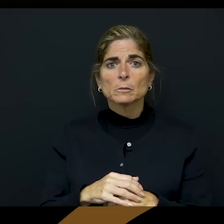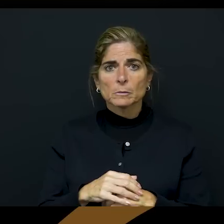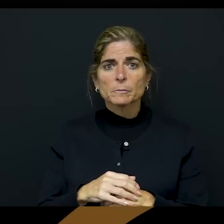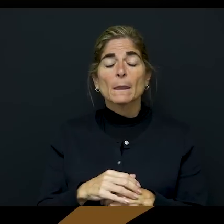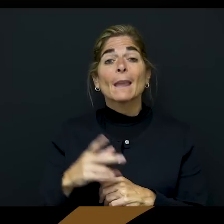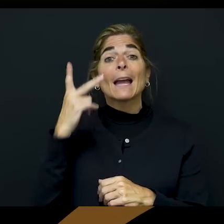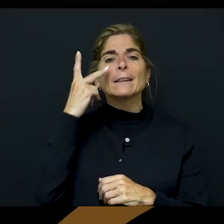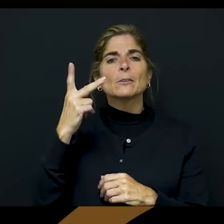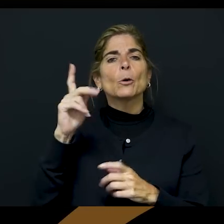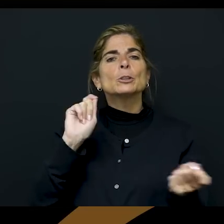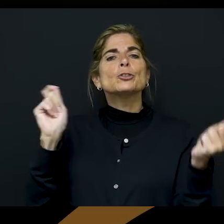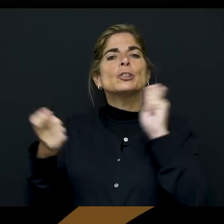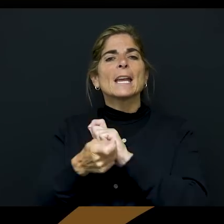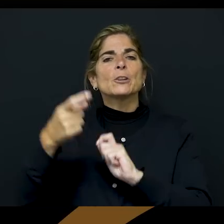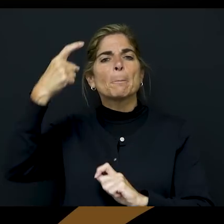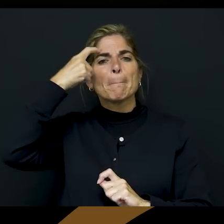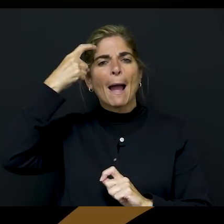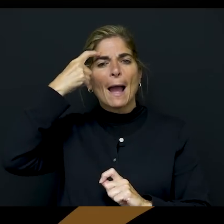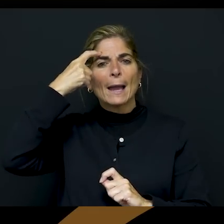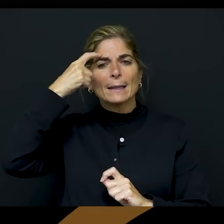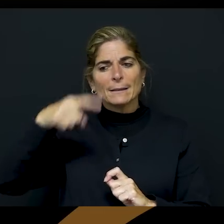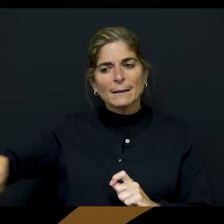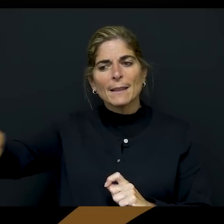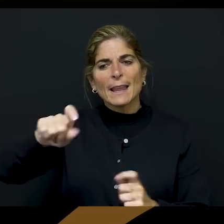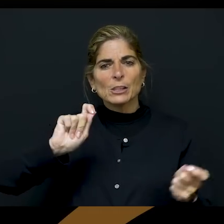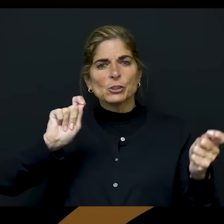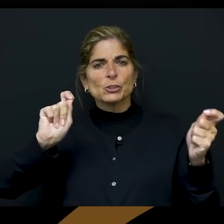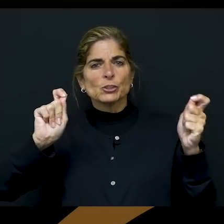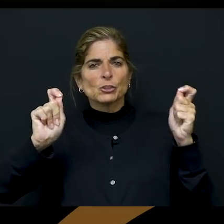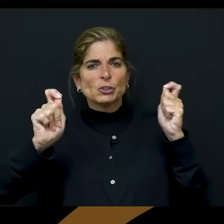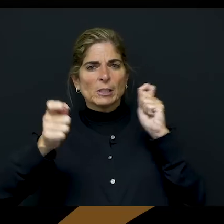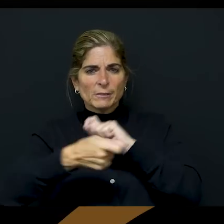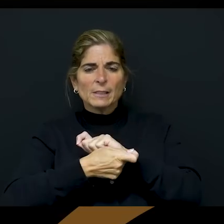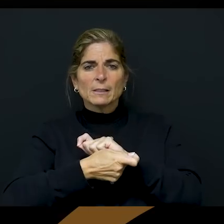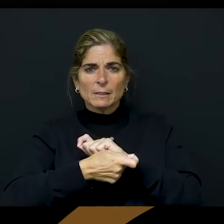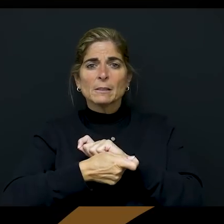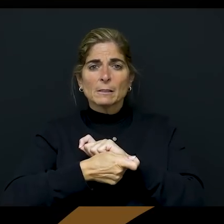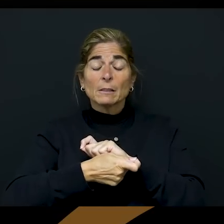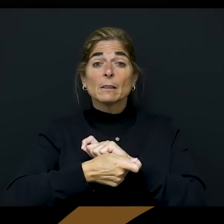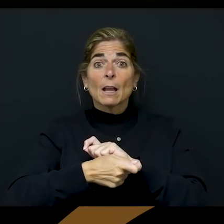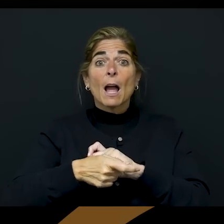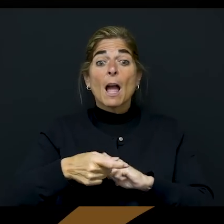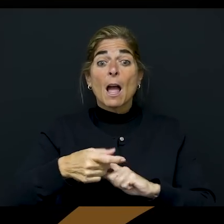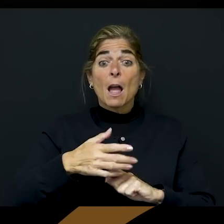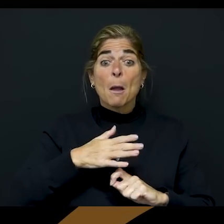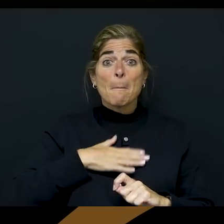I saw inside the company our internal mindset change, but also my personal mindset started to shift.